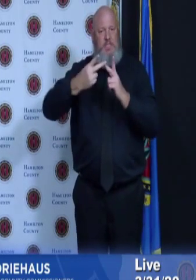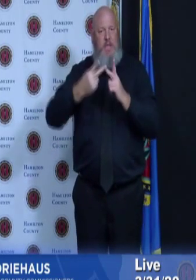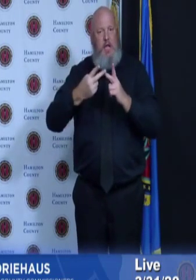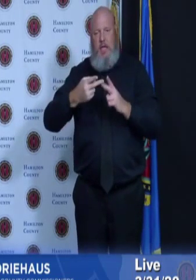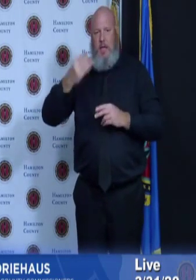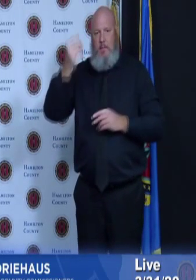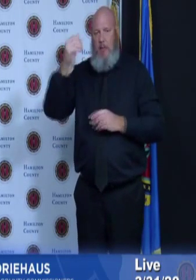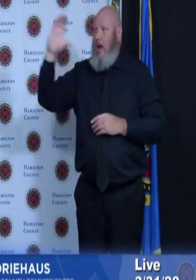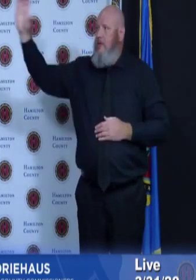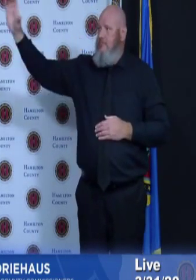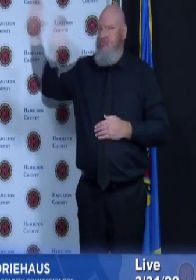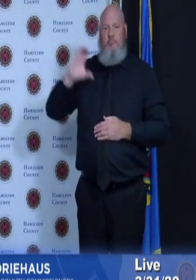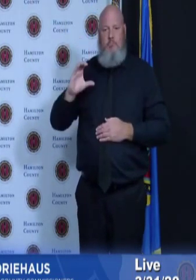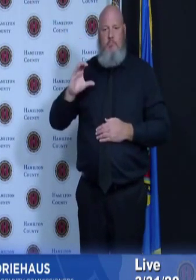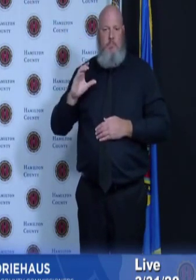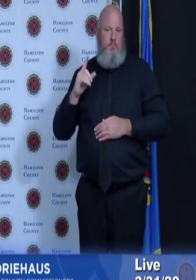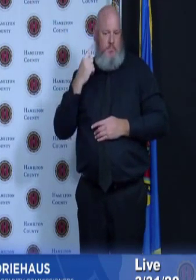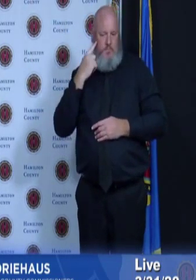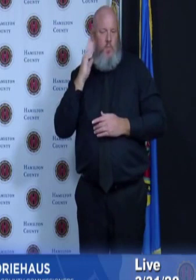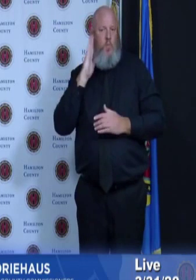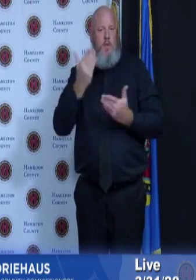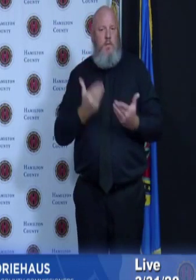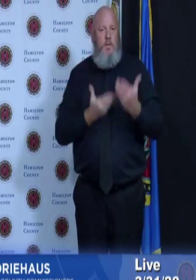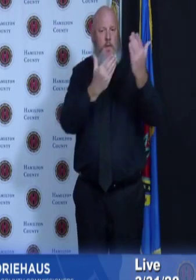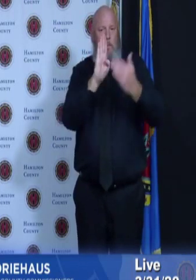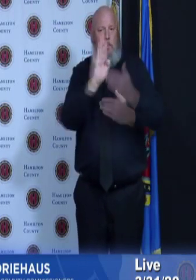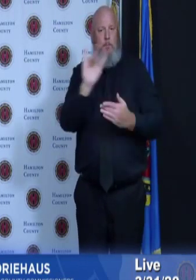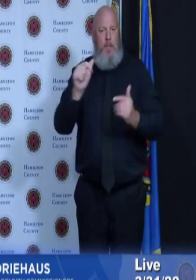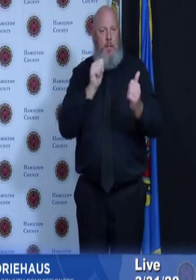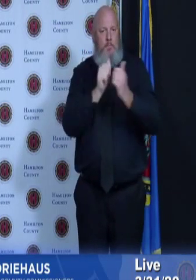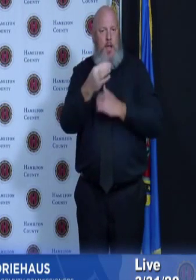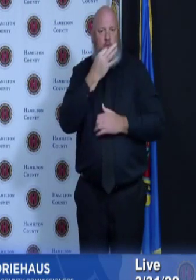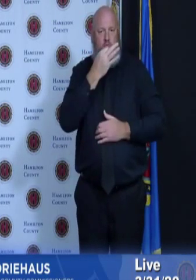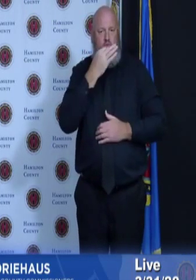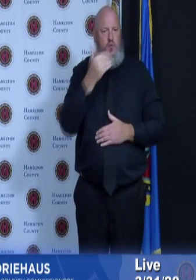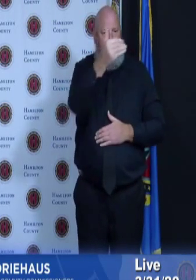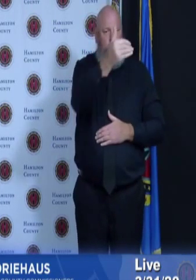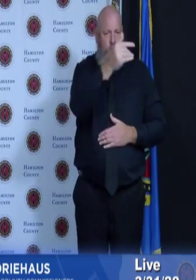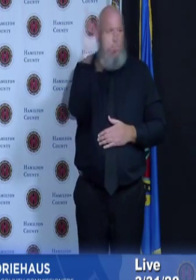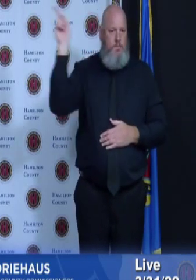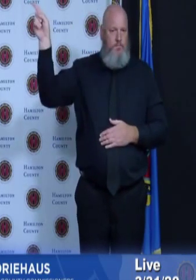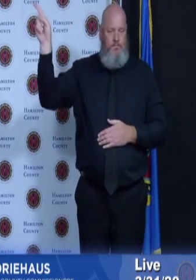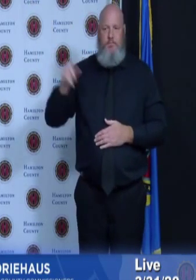been Senator Brown and Senator Portman I'm extremely grateful that they have